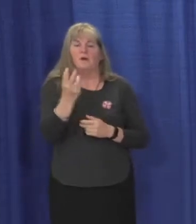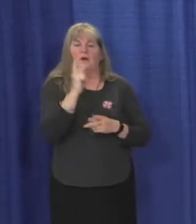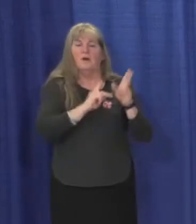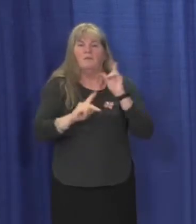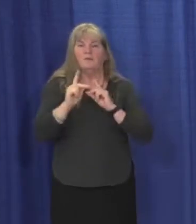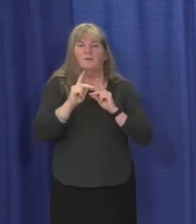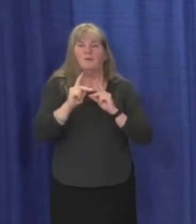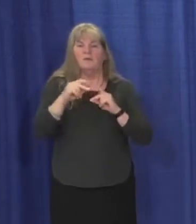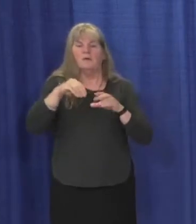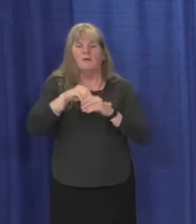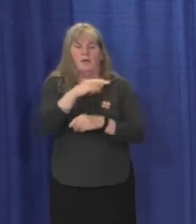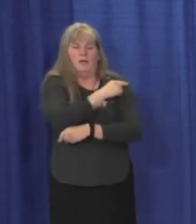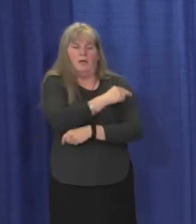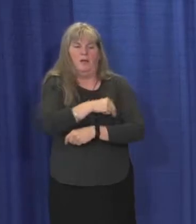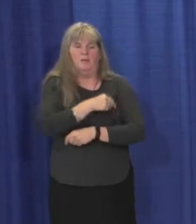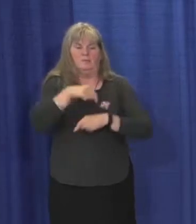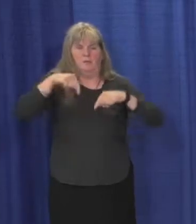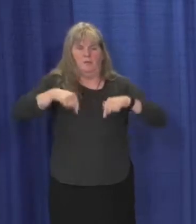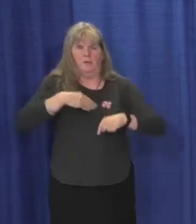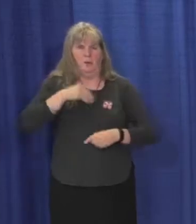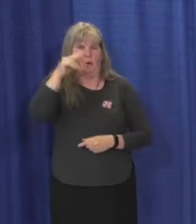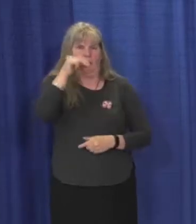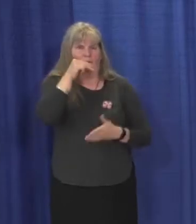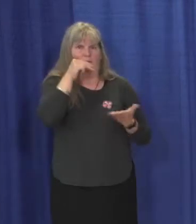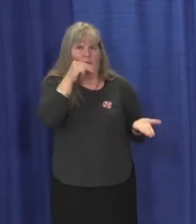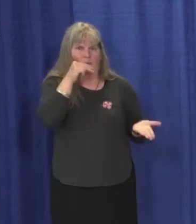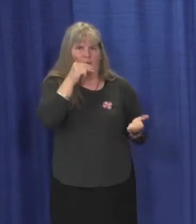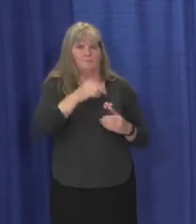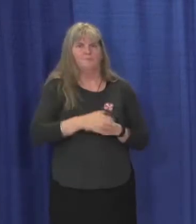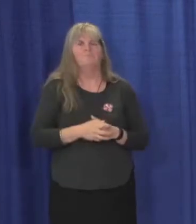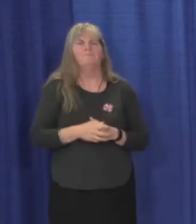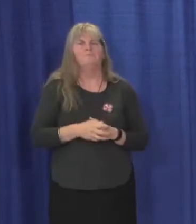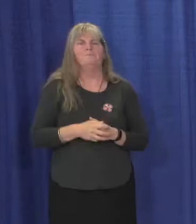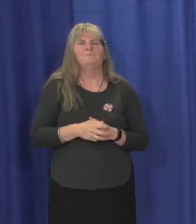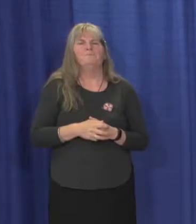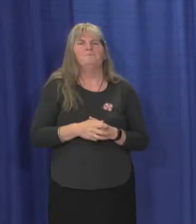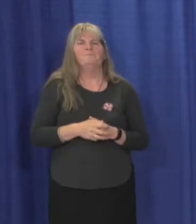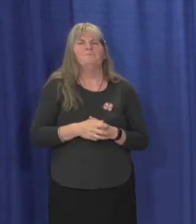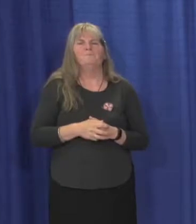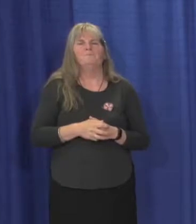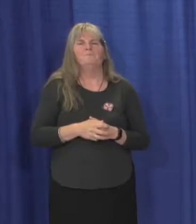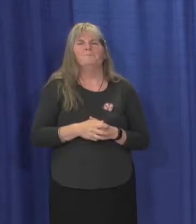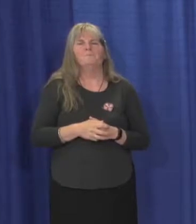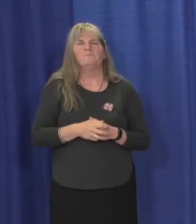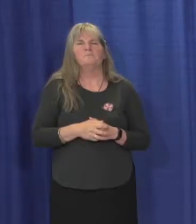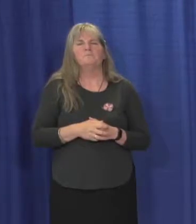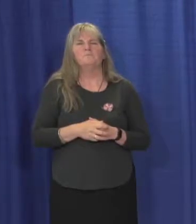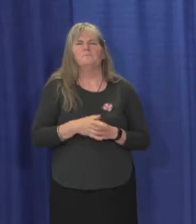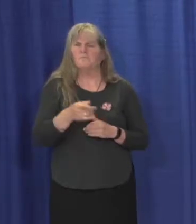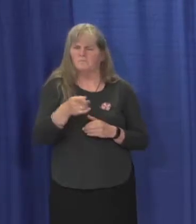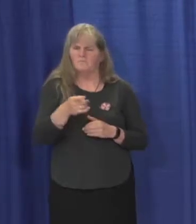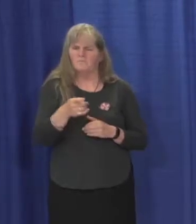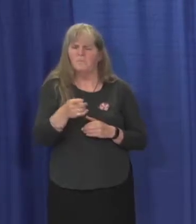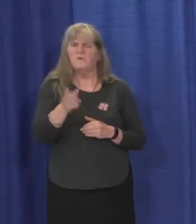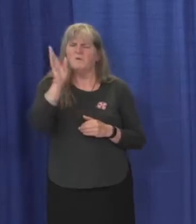And additional 12 people are on the hospital senses yesterday